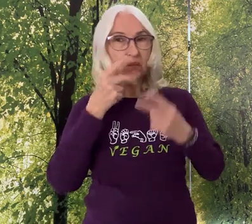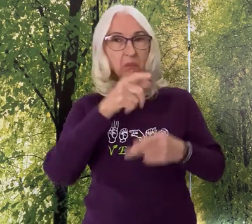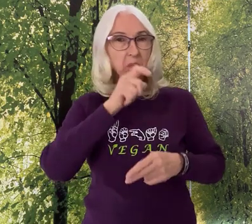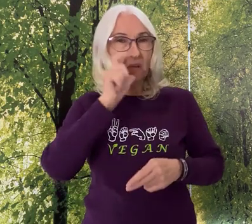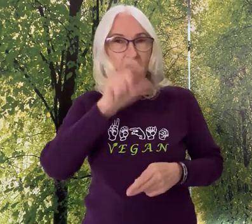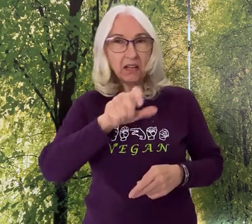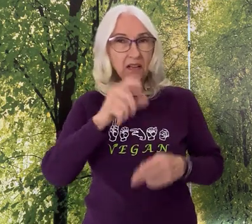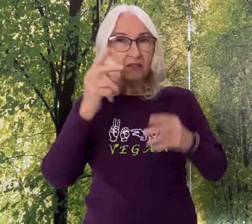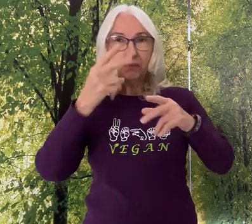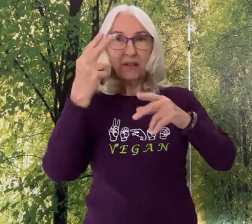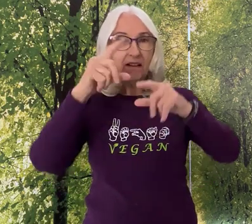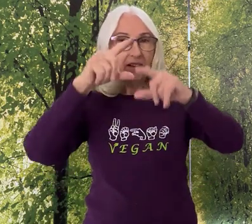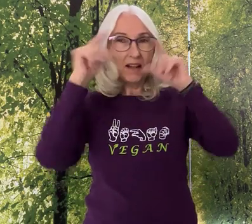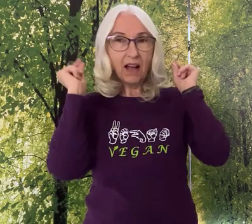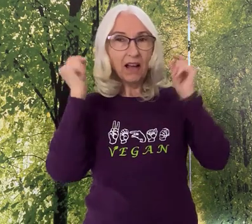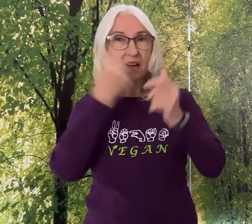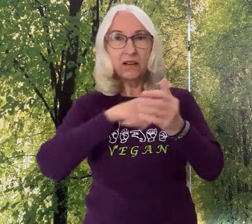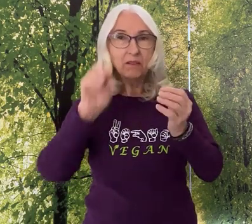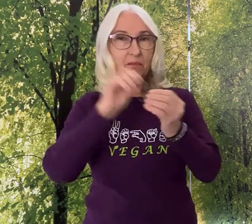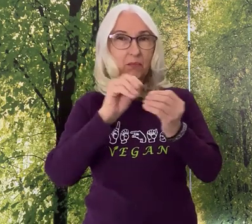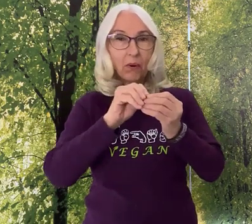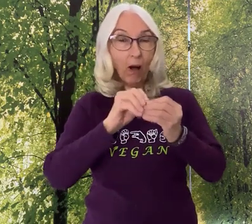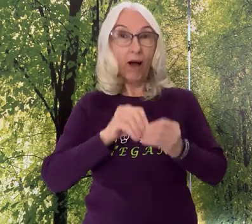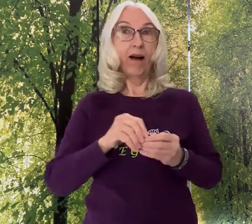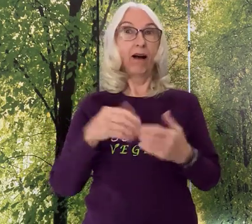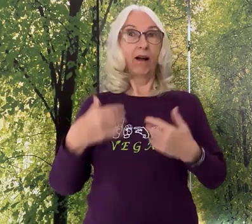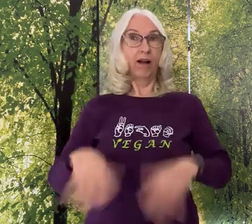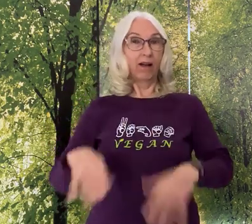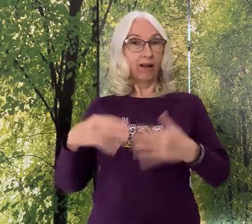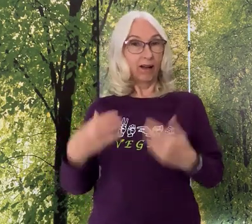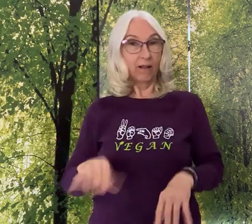you do not even have to wear glasses anymore.”